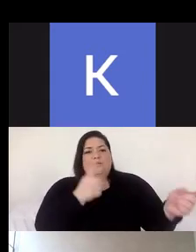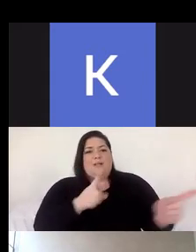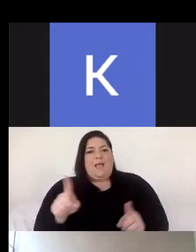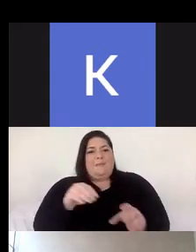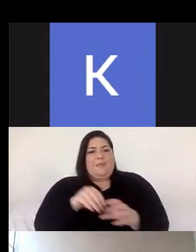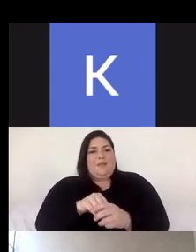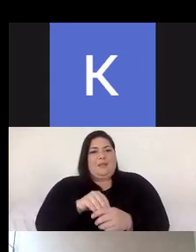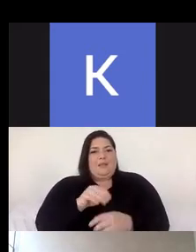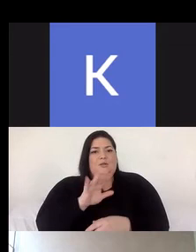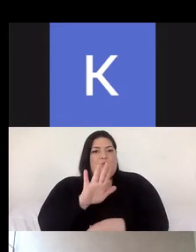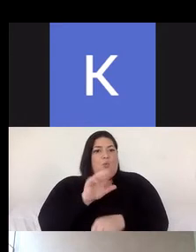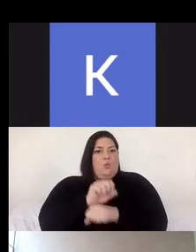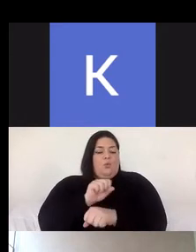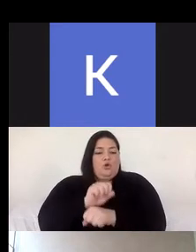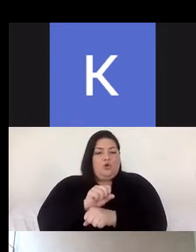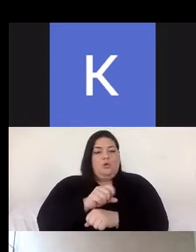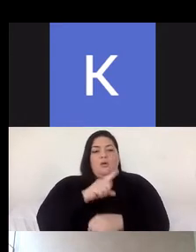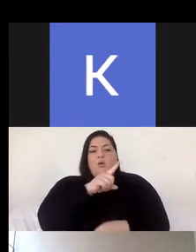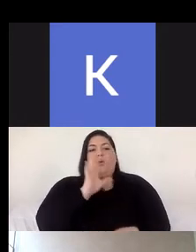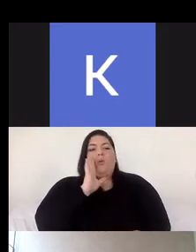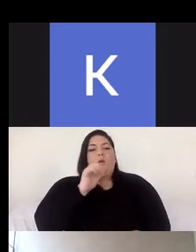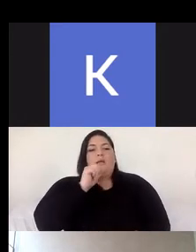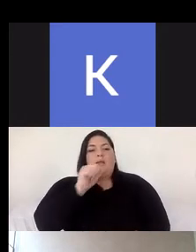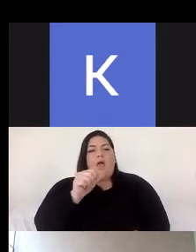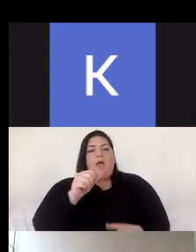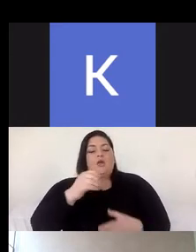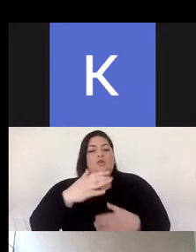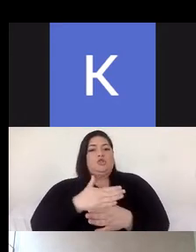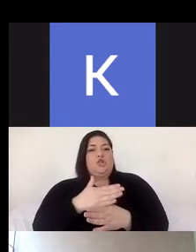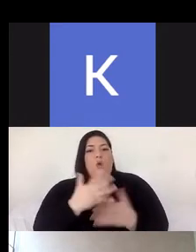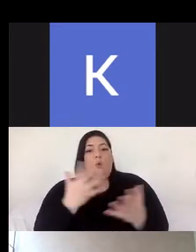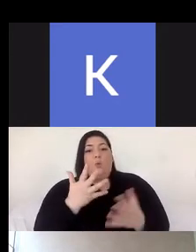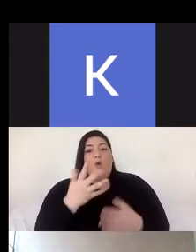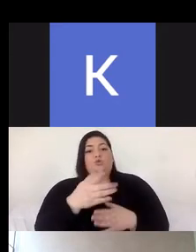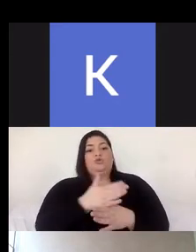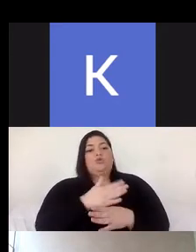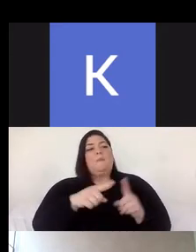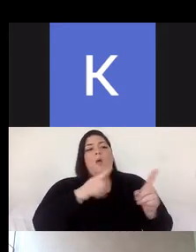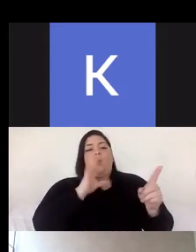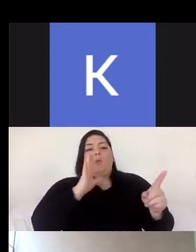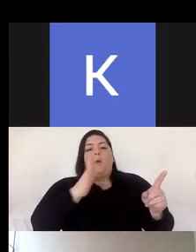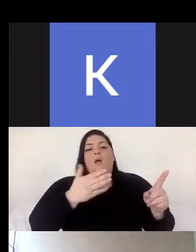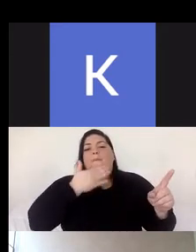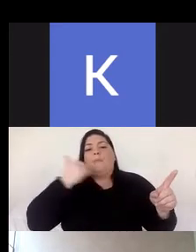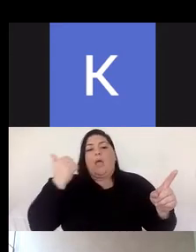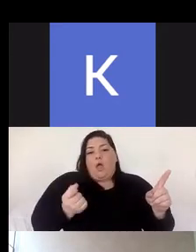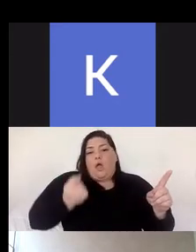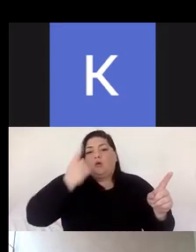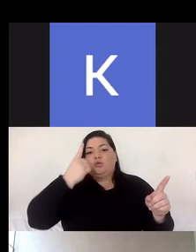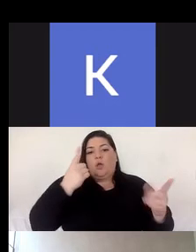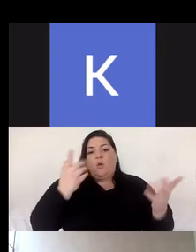So they're not going to necessarily share what you share, but they're getting a sense of what's going on out there.